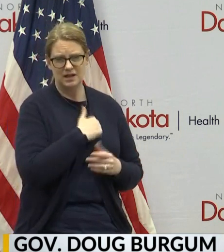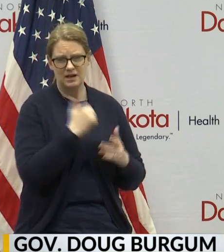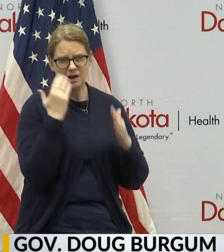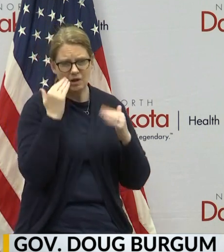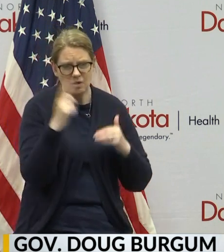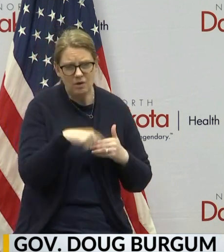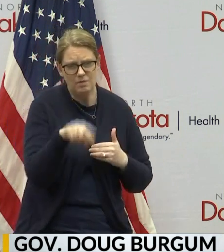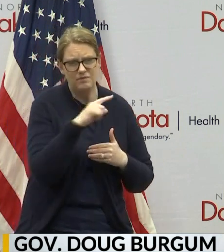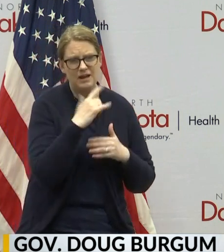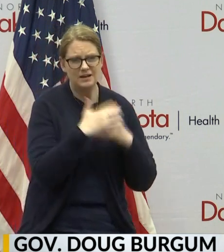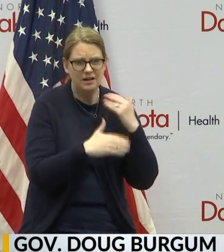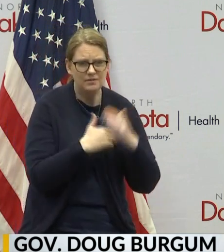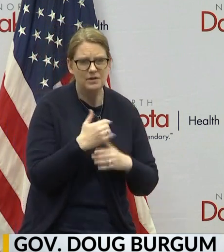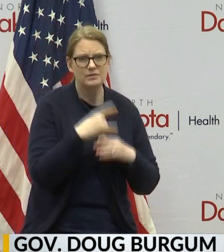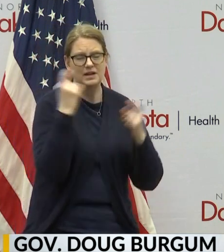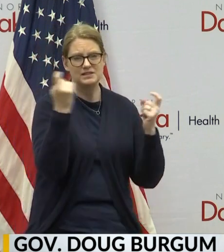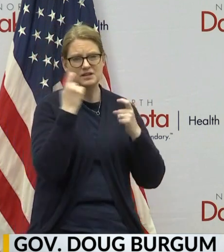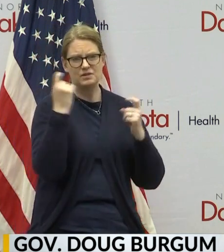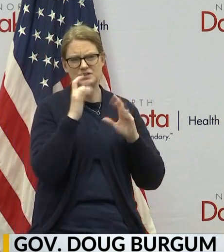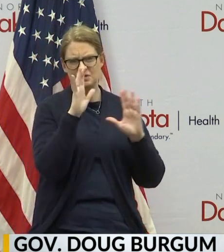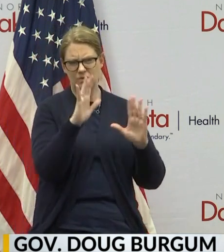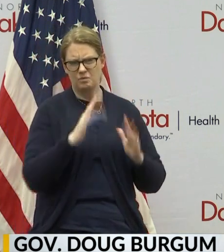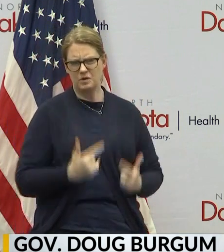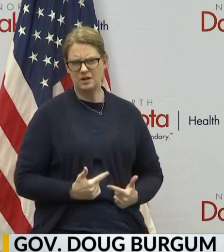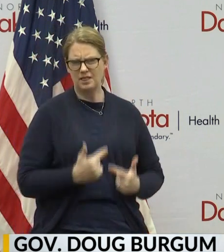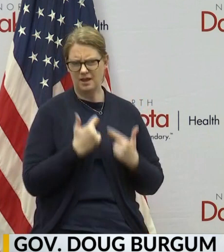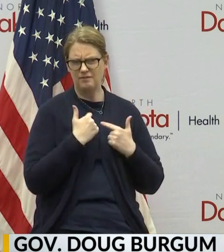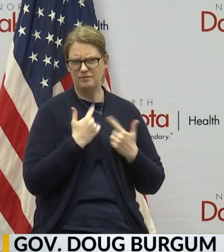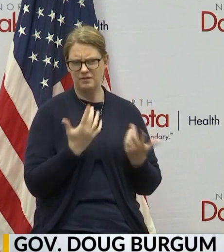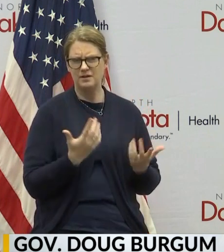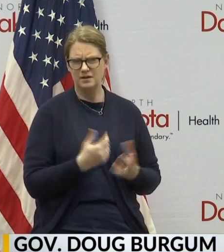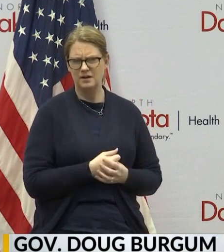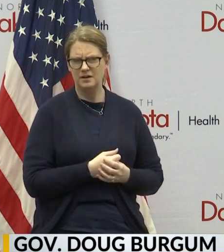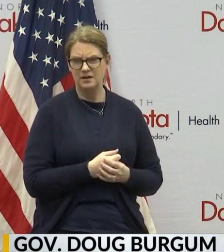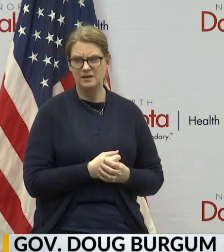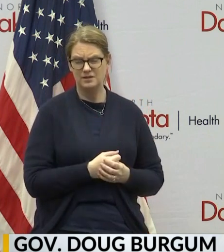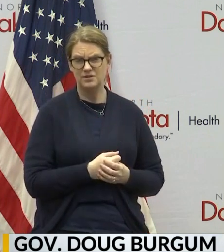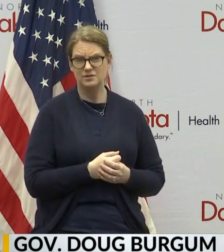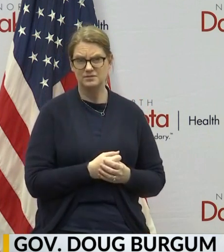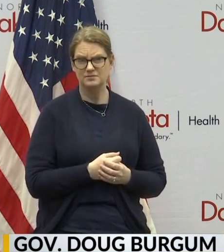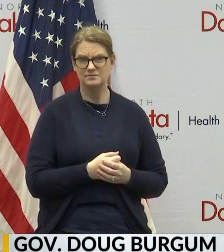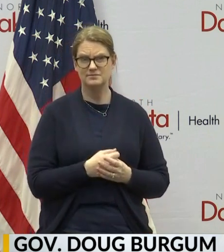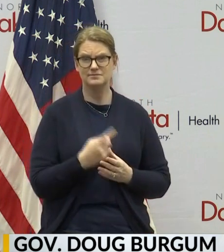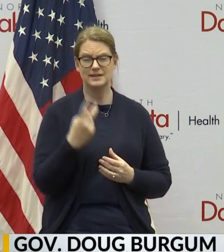MALE LIFESPAN IS 60.8 YEARS SO WHILE WE EXTEND OUR DEEPEST